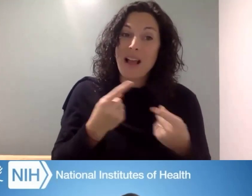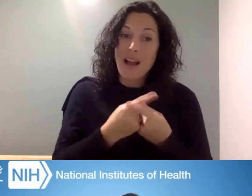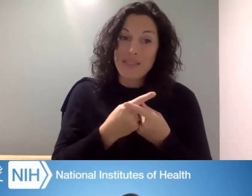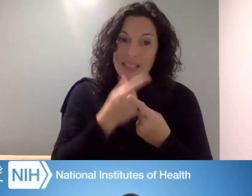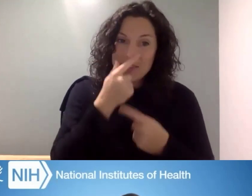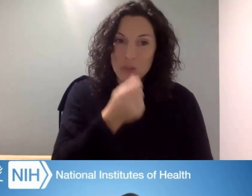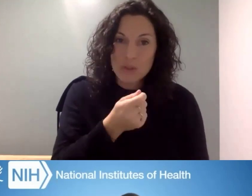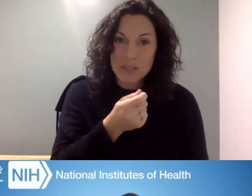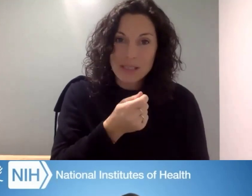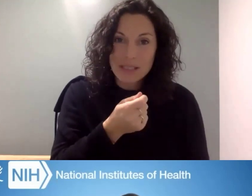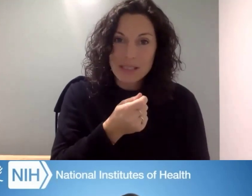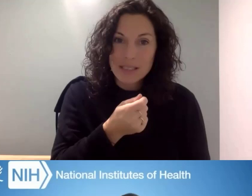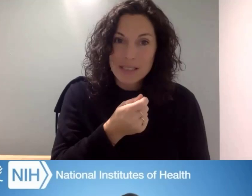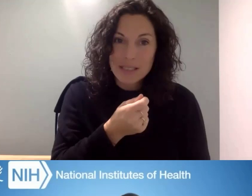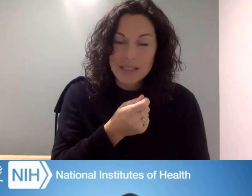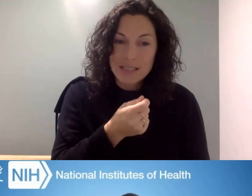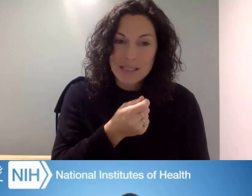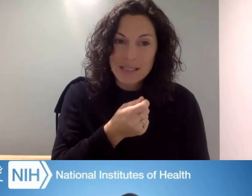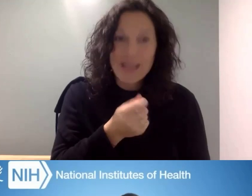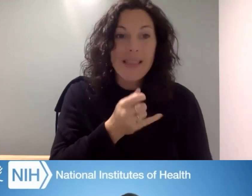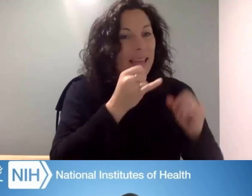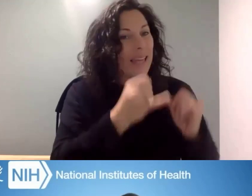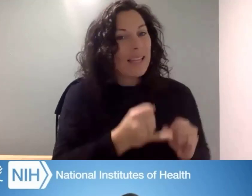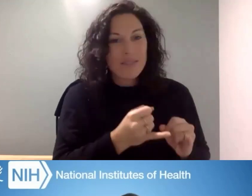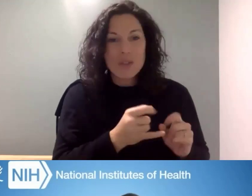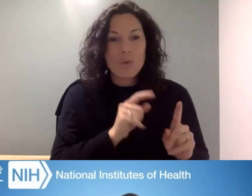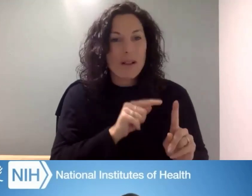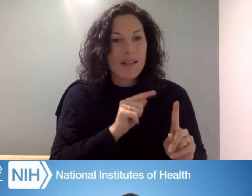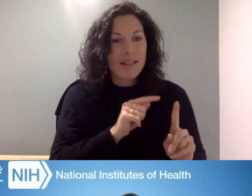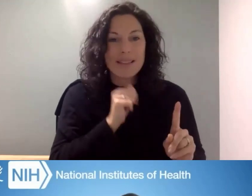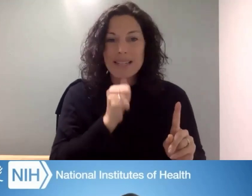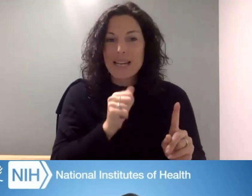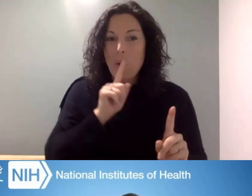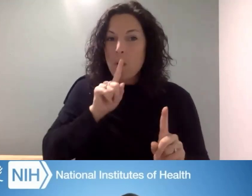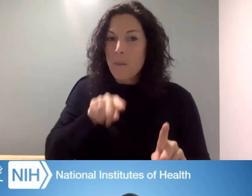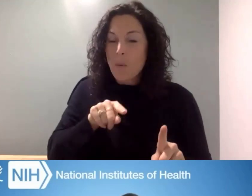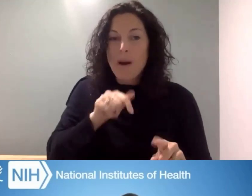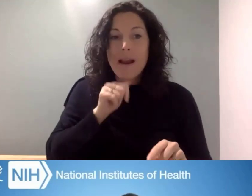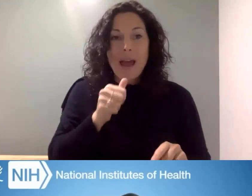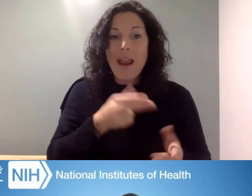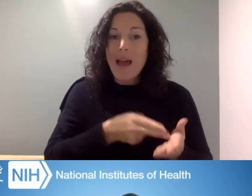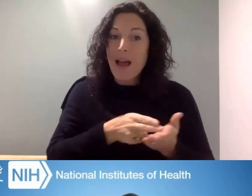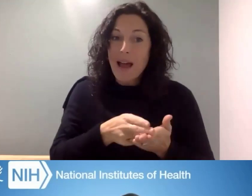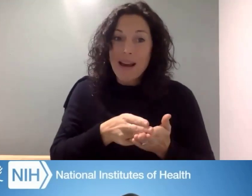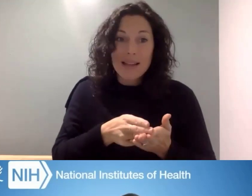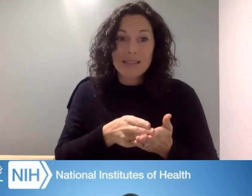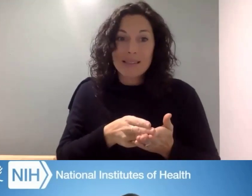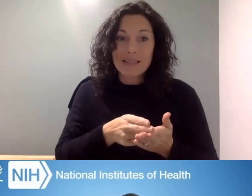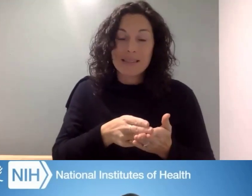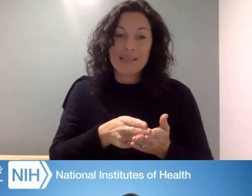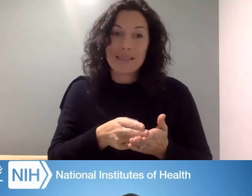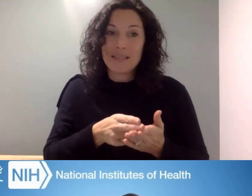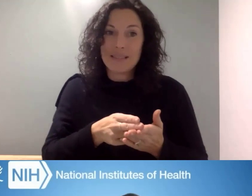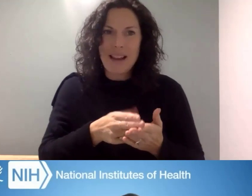The individual could not ... did not report and was not honest, had all this equity interest and everything